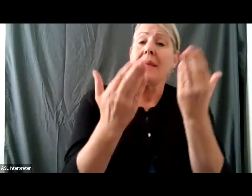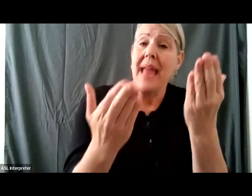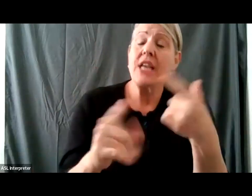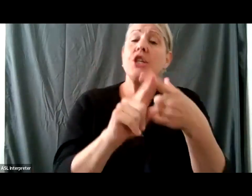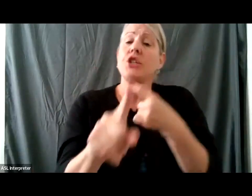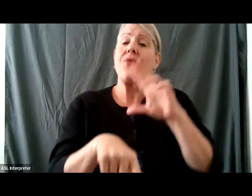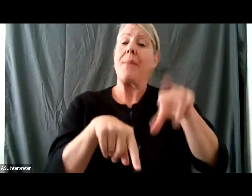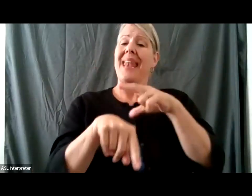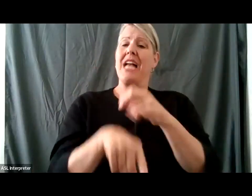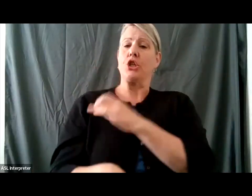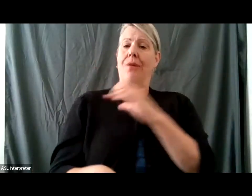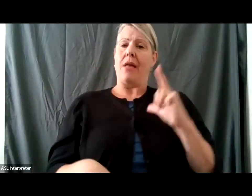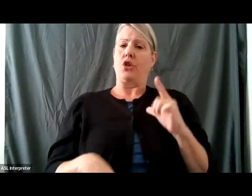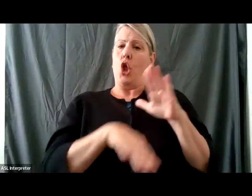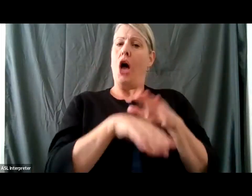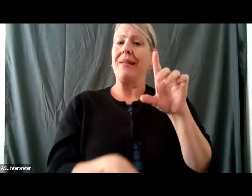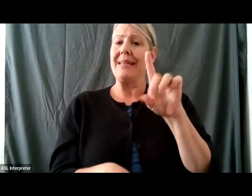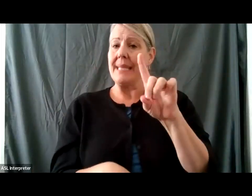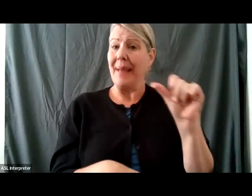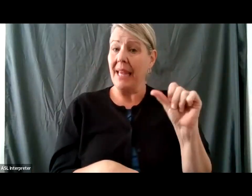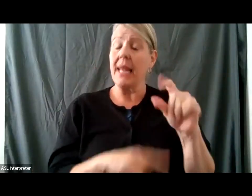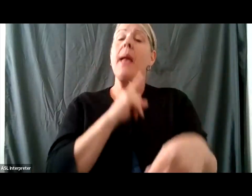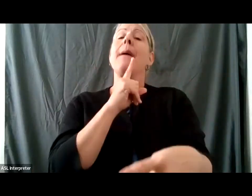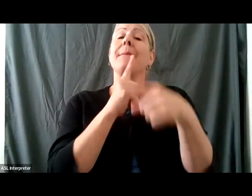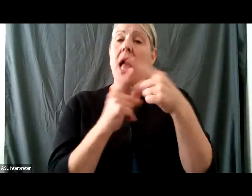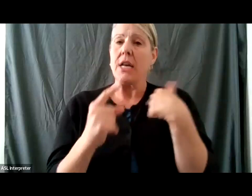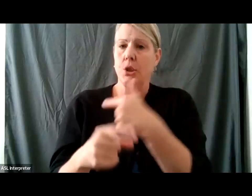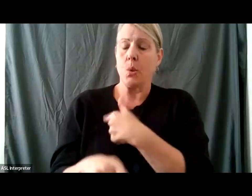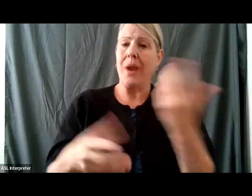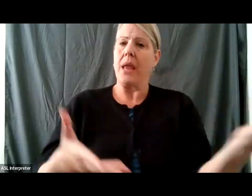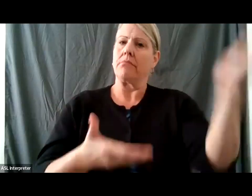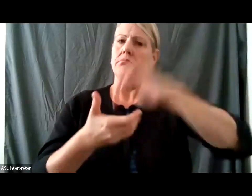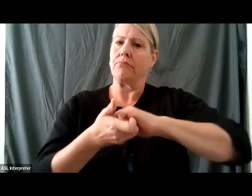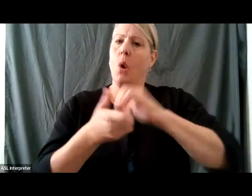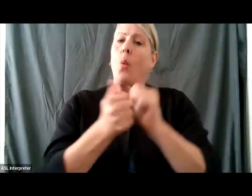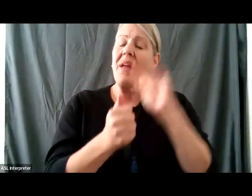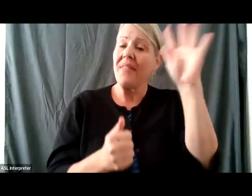on Disability, and we've worked in close collaboration with our federal partners both other agencies